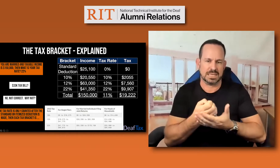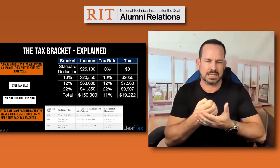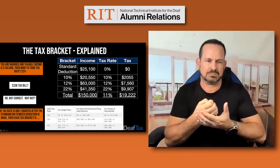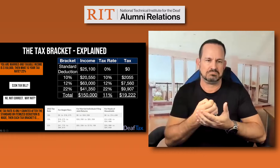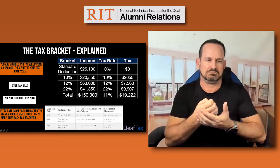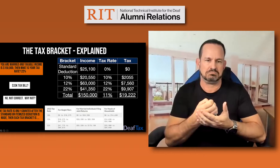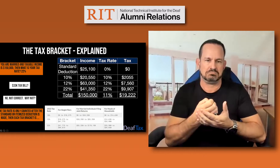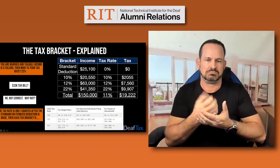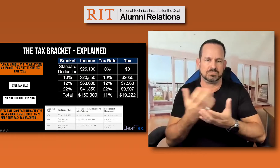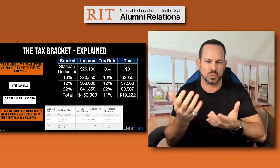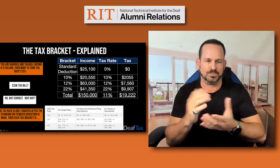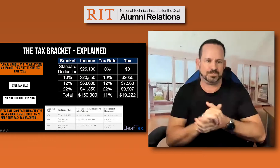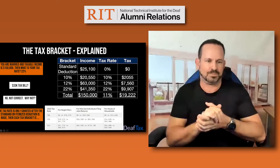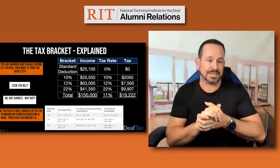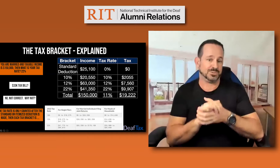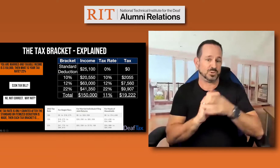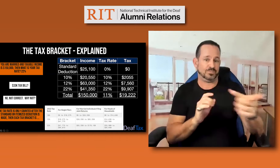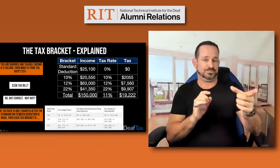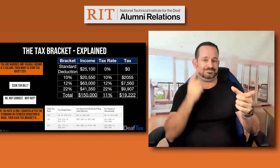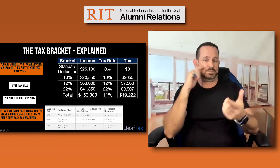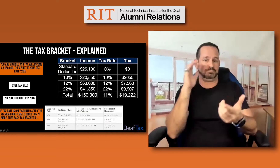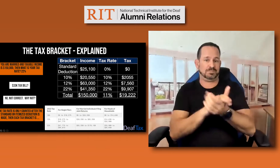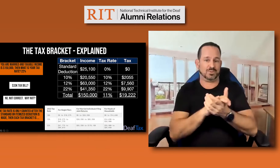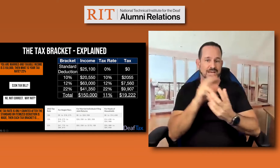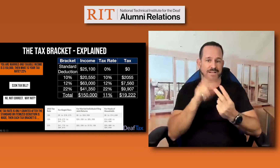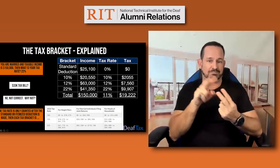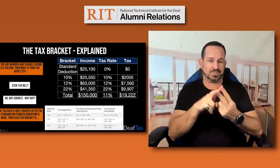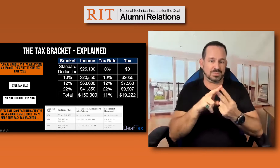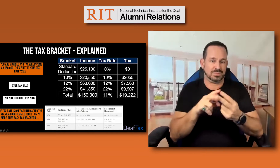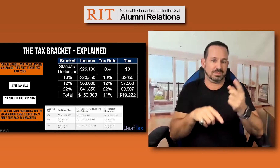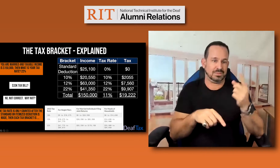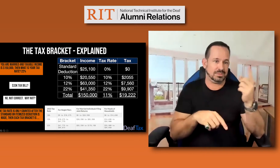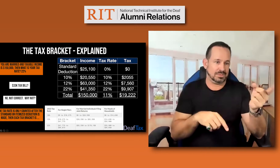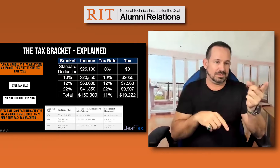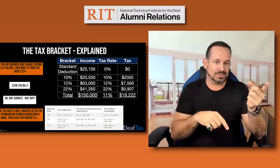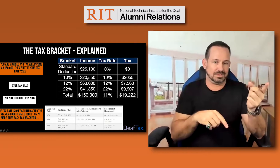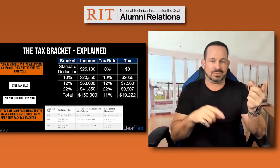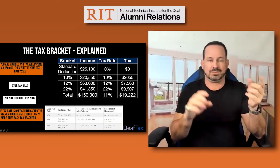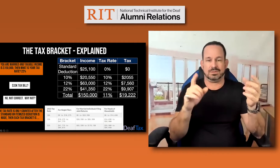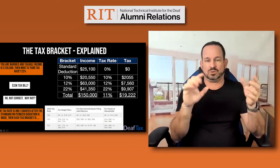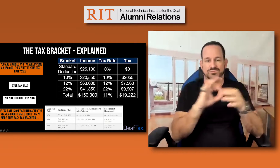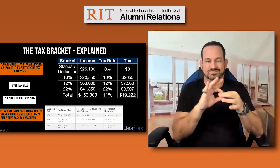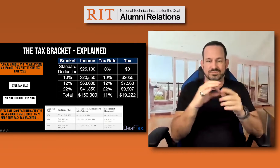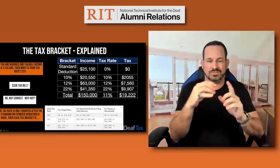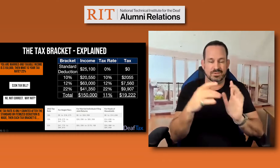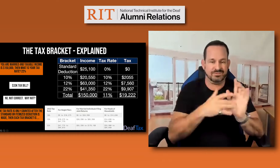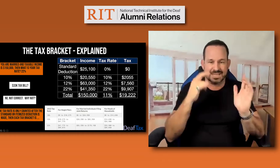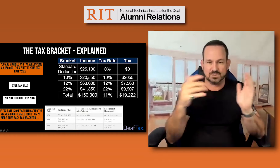NEC contractors do different type of schedules,